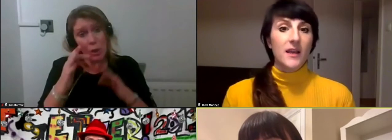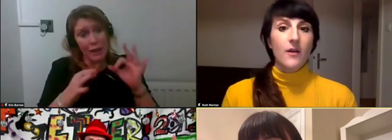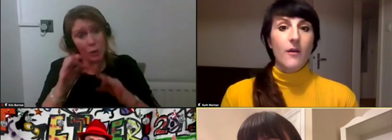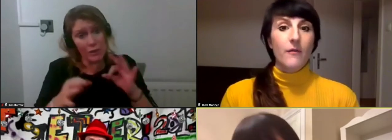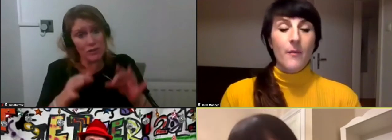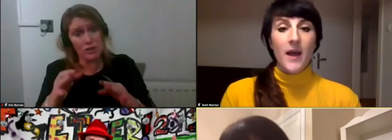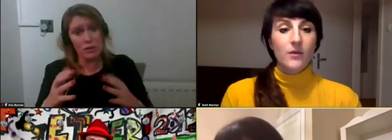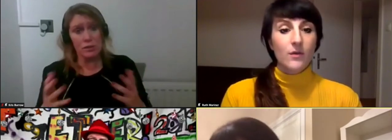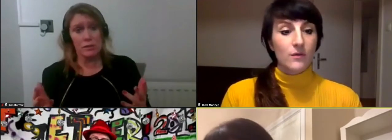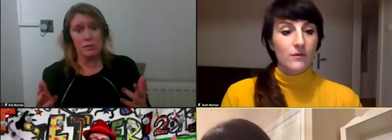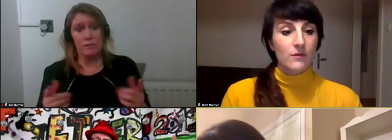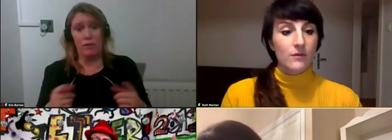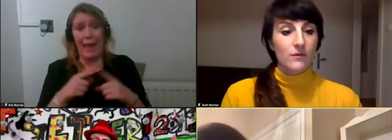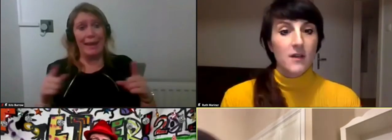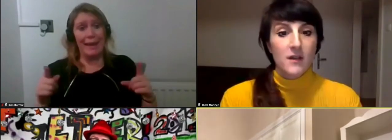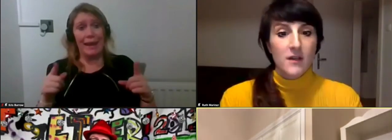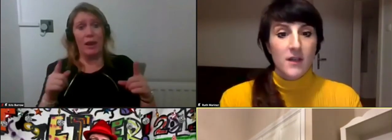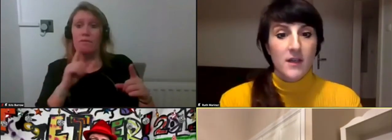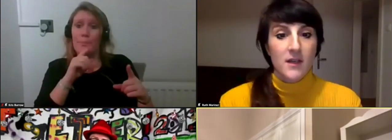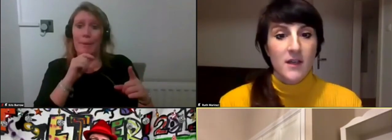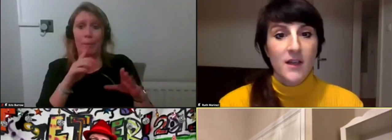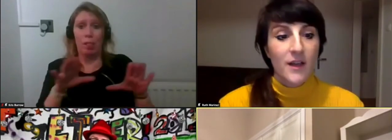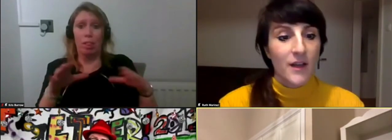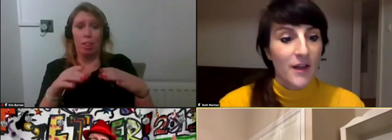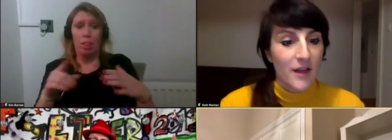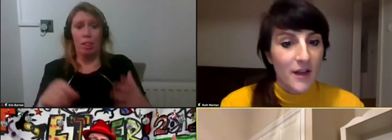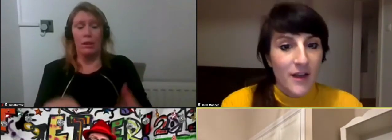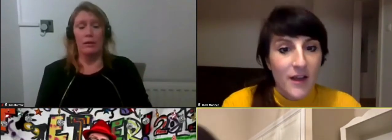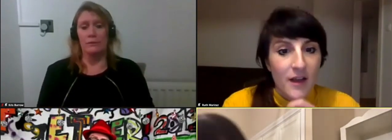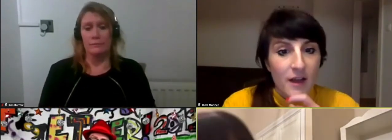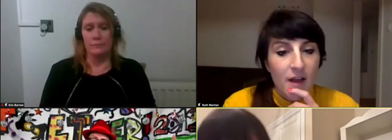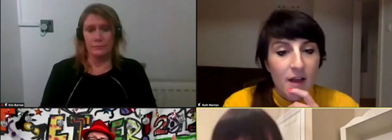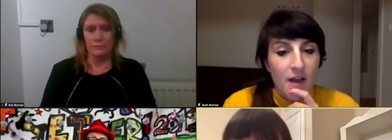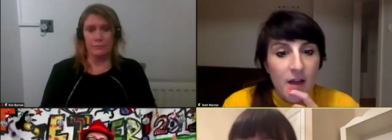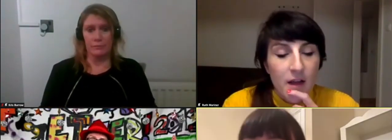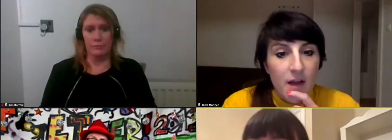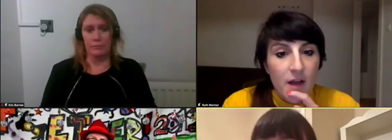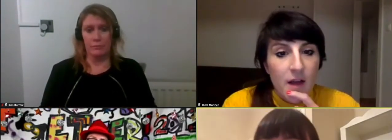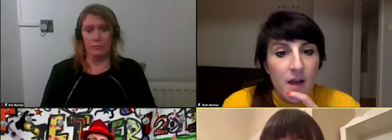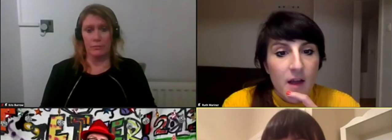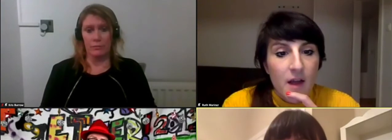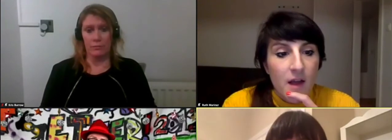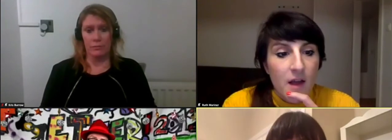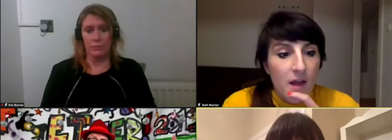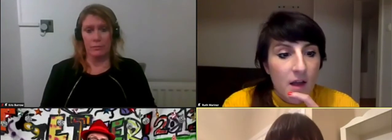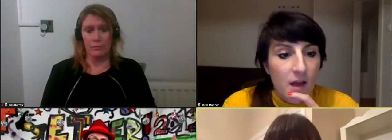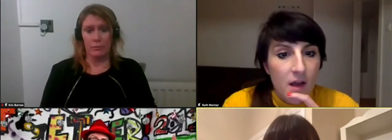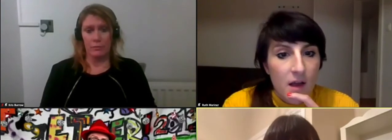questions for any of the panel? There wasn't, one I think has just